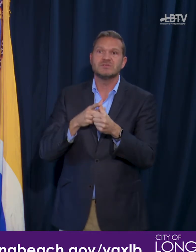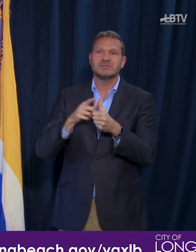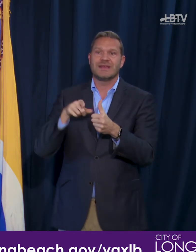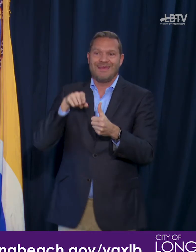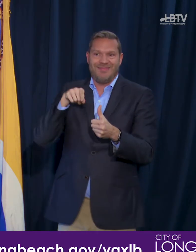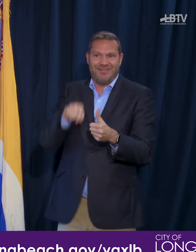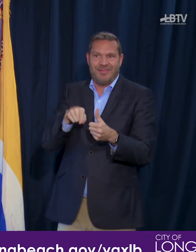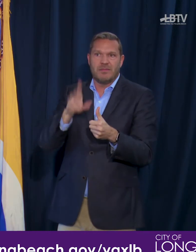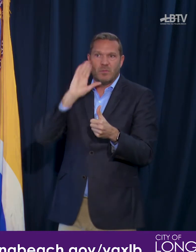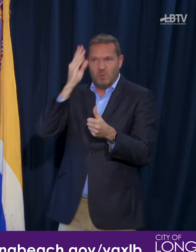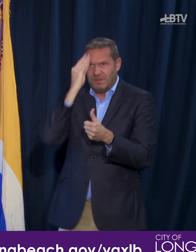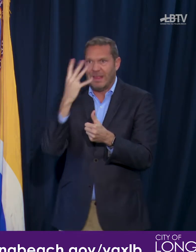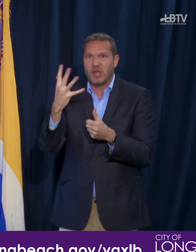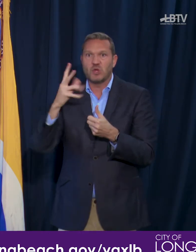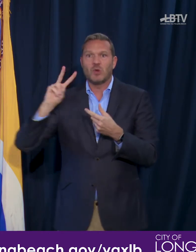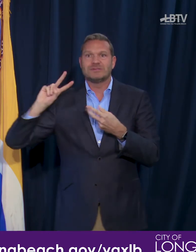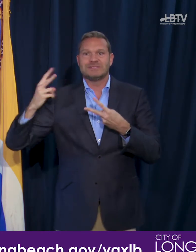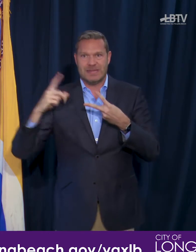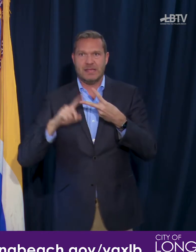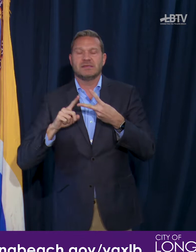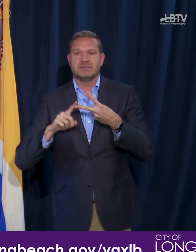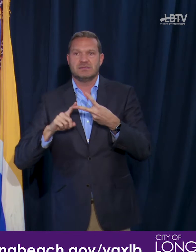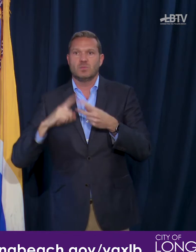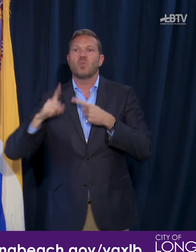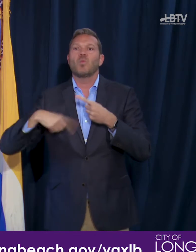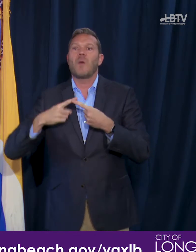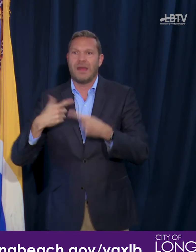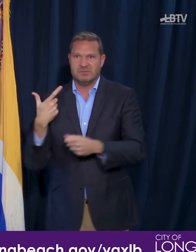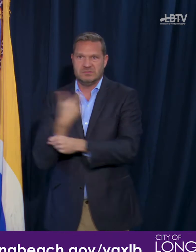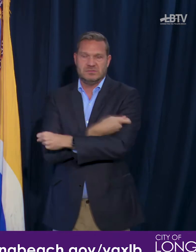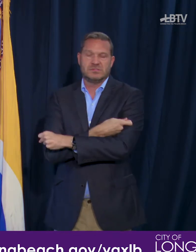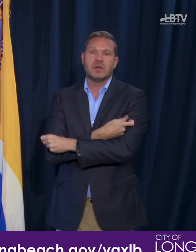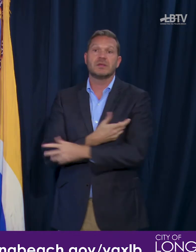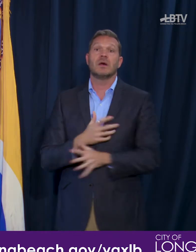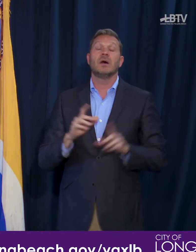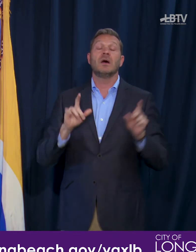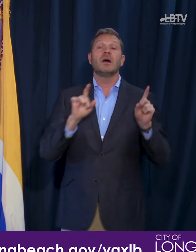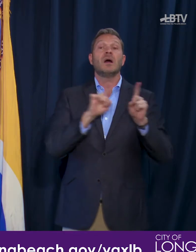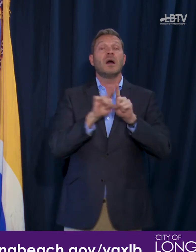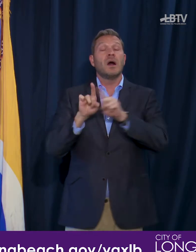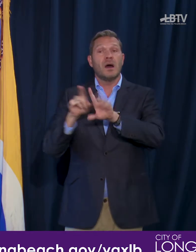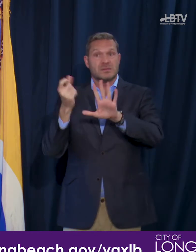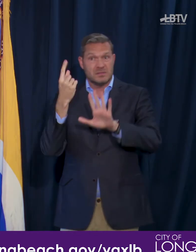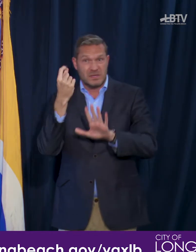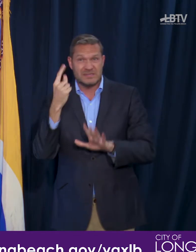And the CDC is also adjusted some if its timeline.